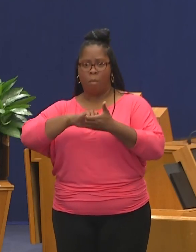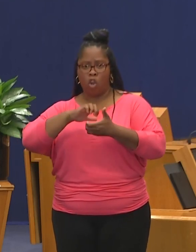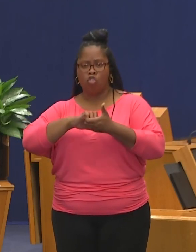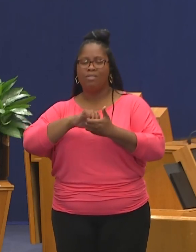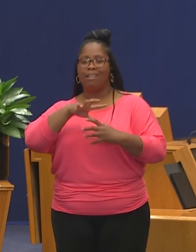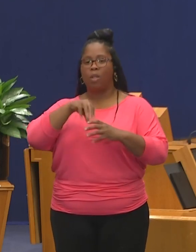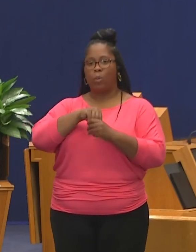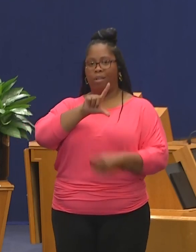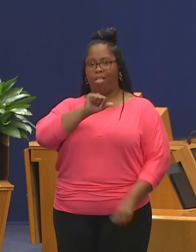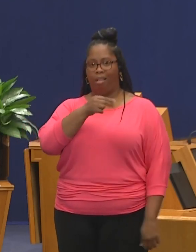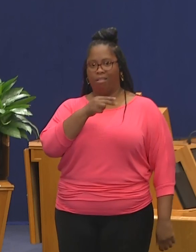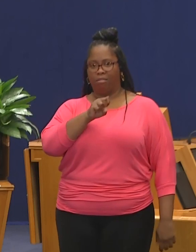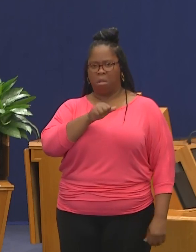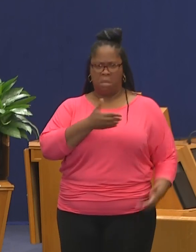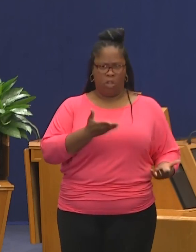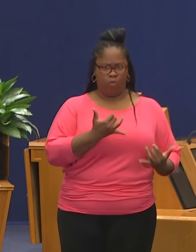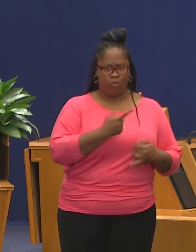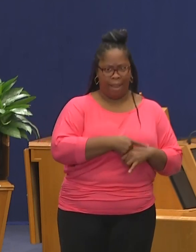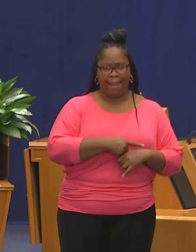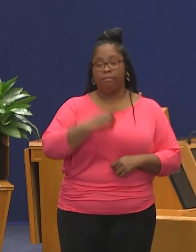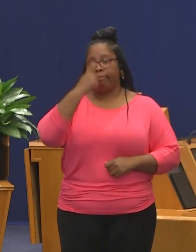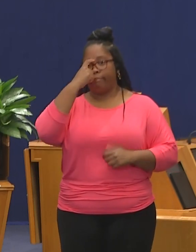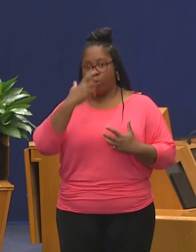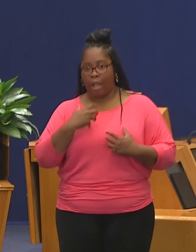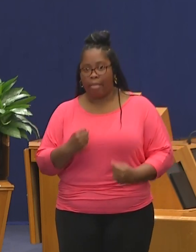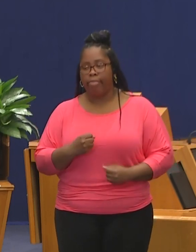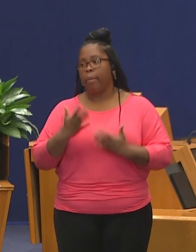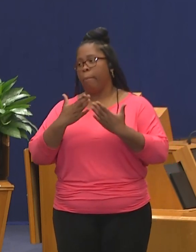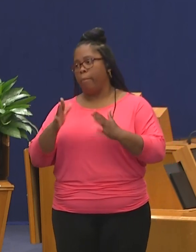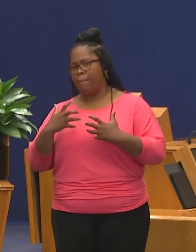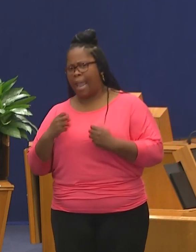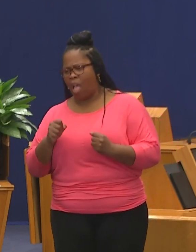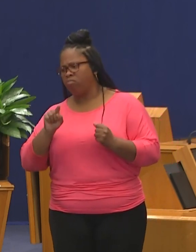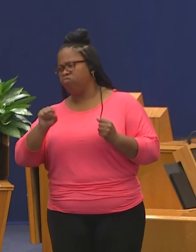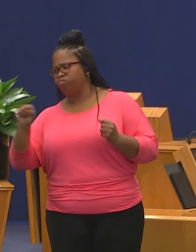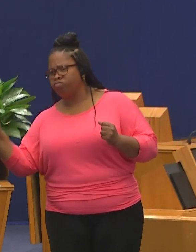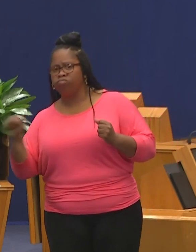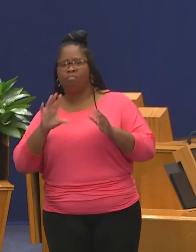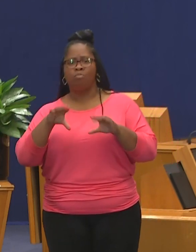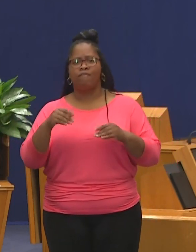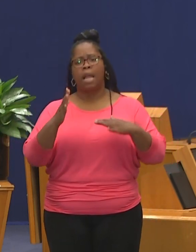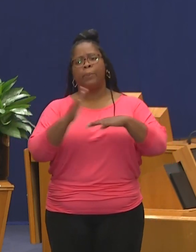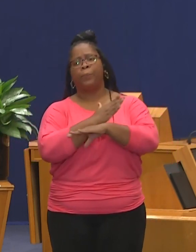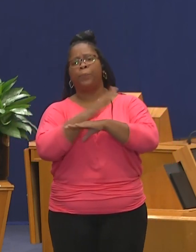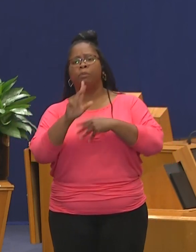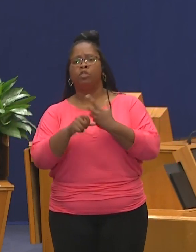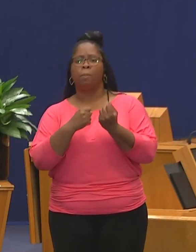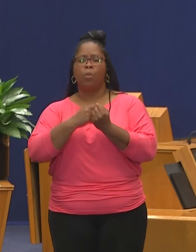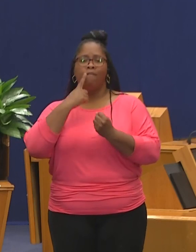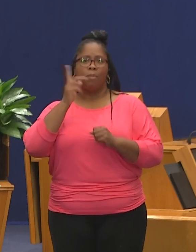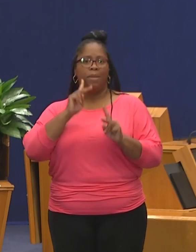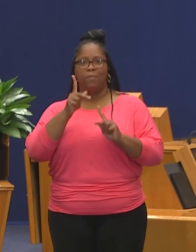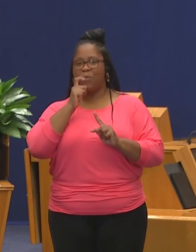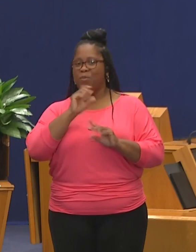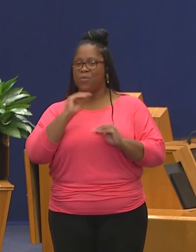PARTNERS, INCLUDING LAHSA WHO'S WITH US HERE TODAY, THE DEPARTMENT OF MENTAL HEALTH, DEPARTMENT OF PUBLIC HEALTH, AND